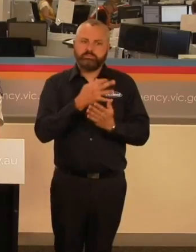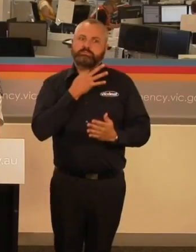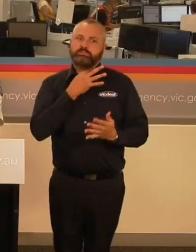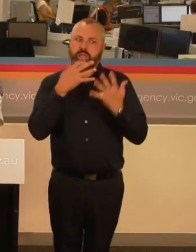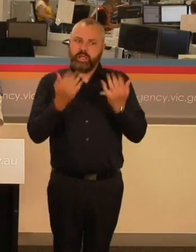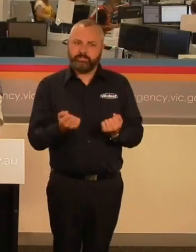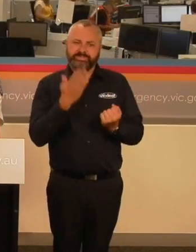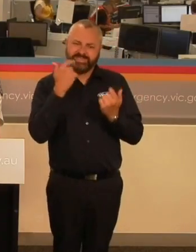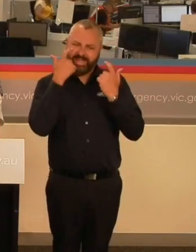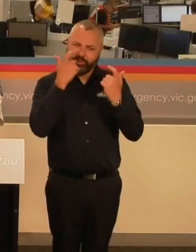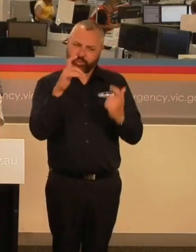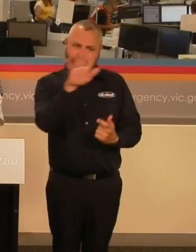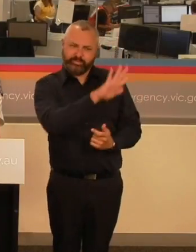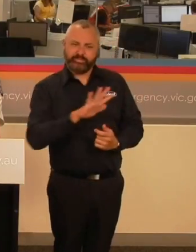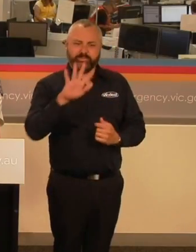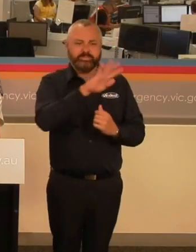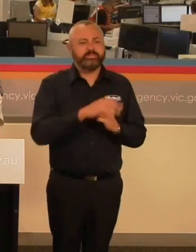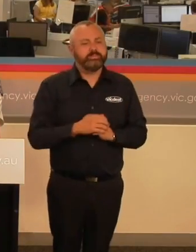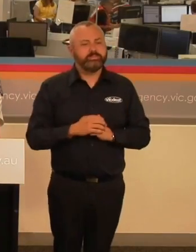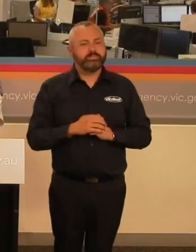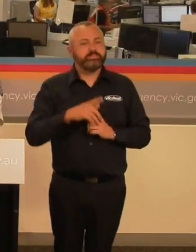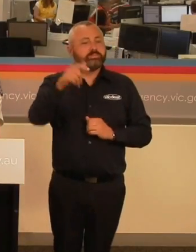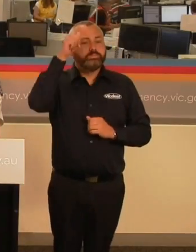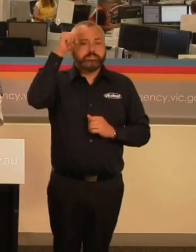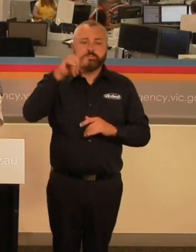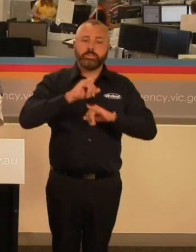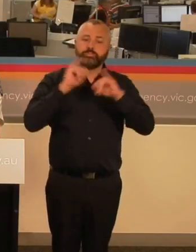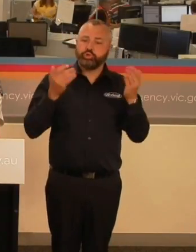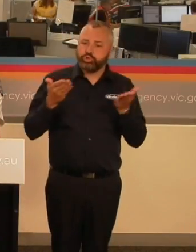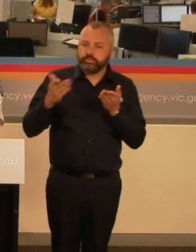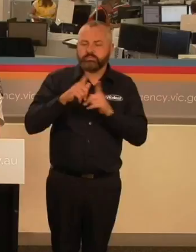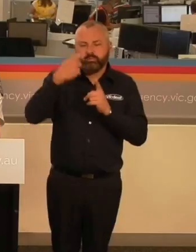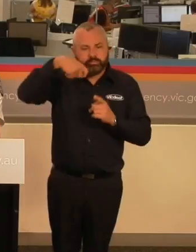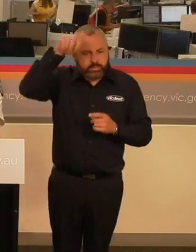are on but what a safety message is important we've already had a number of